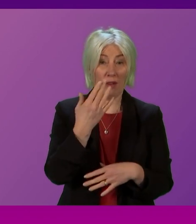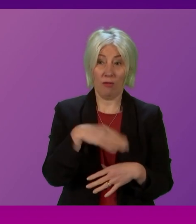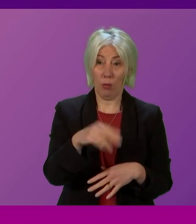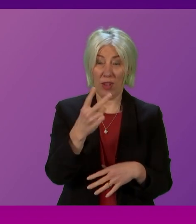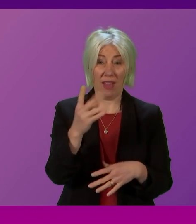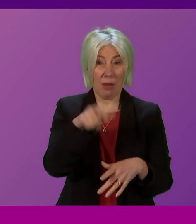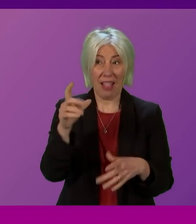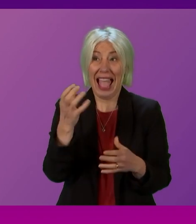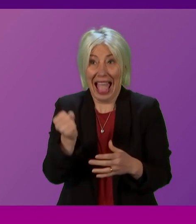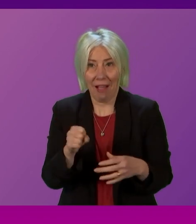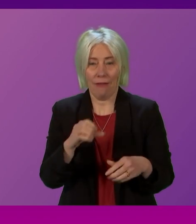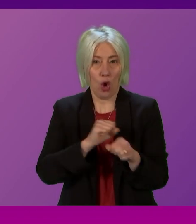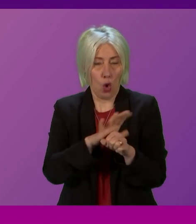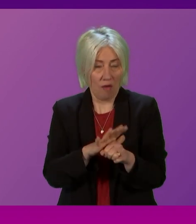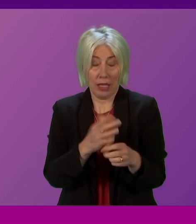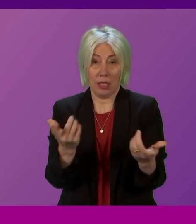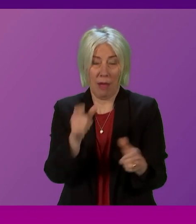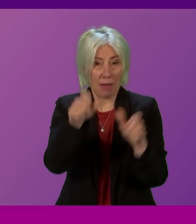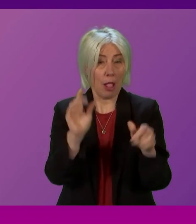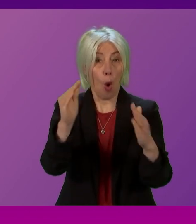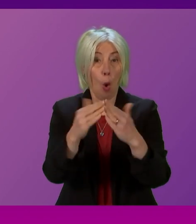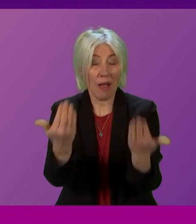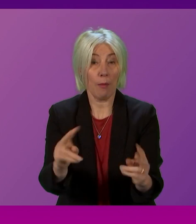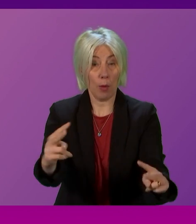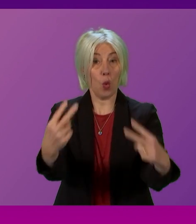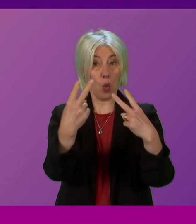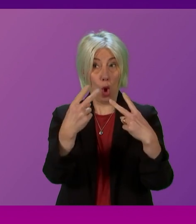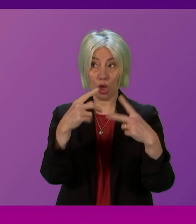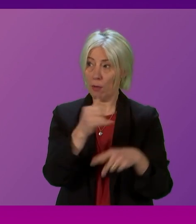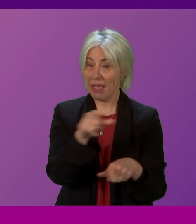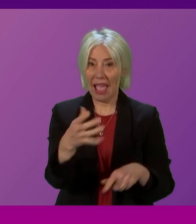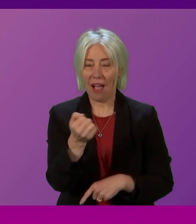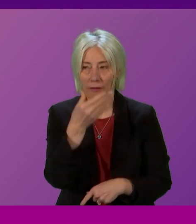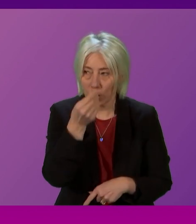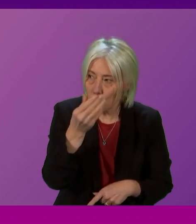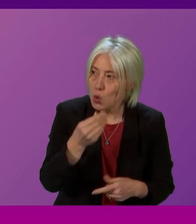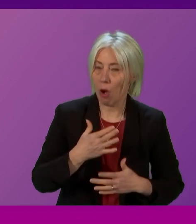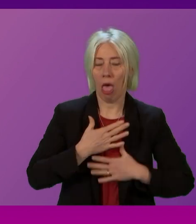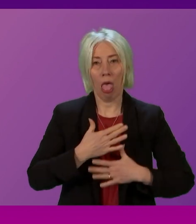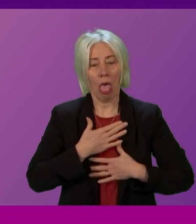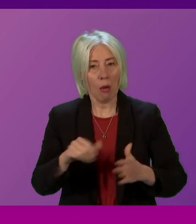have Covid and the many people suffering from flu and other respiratory illnesses—who